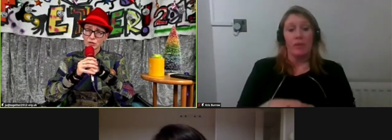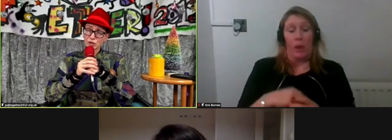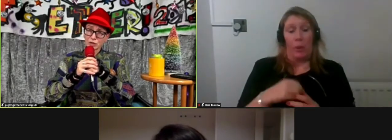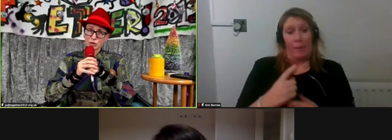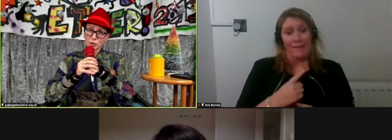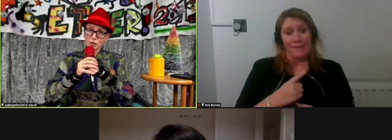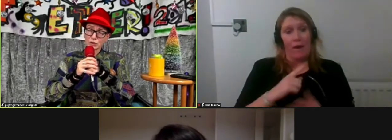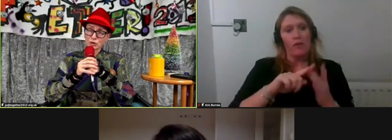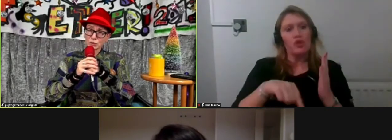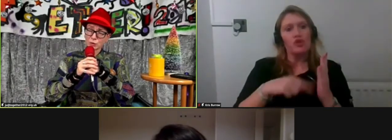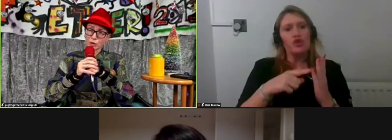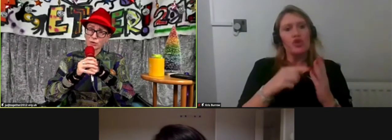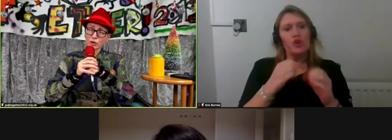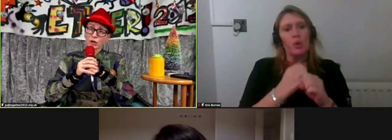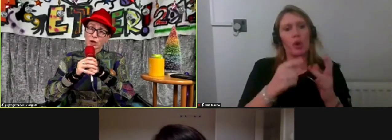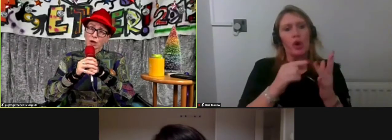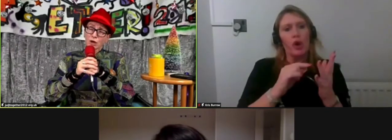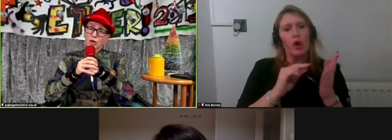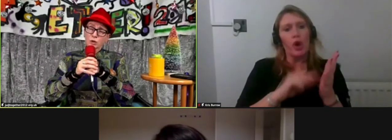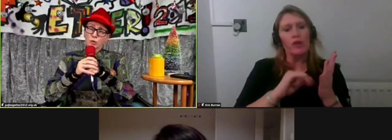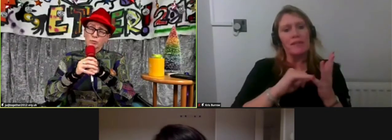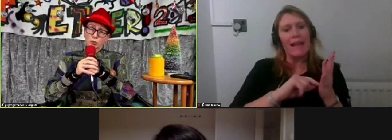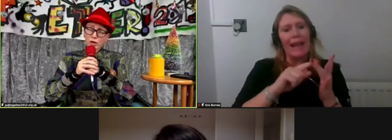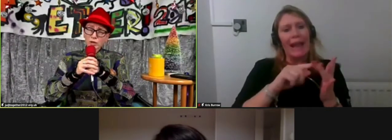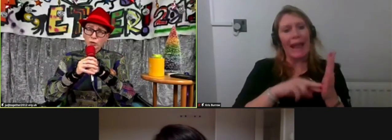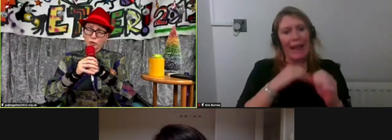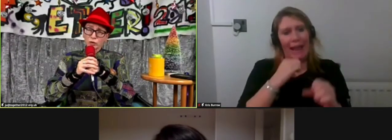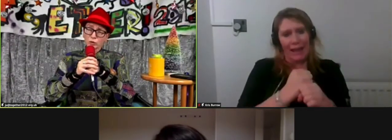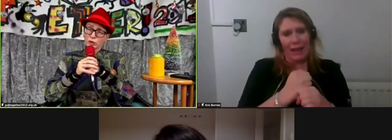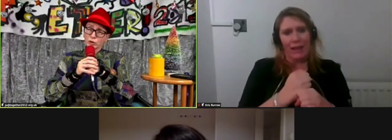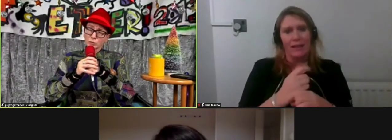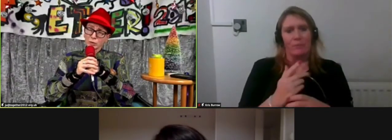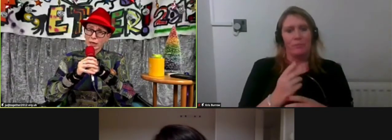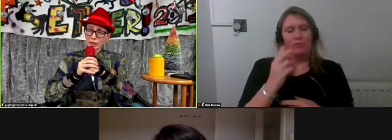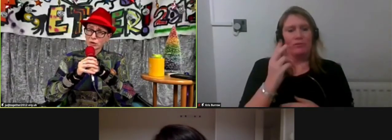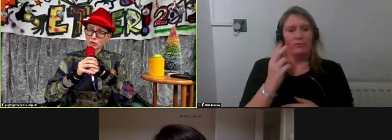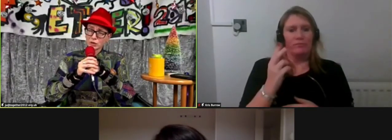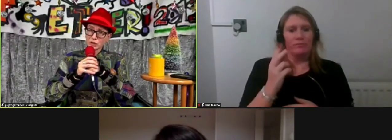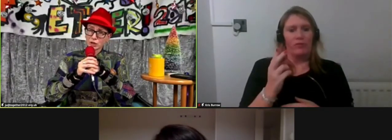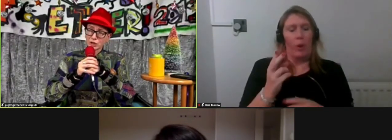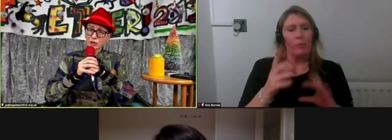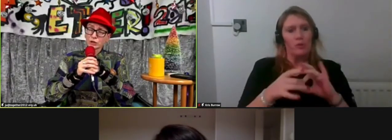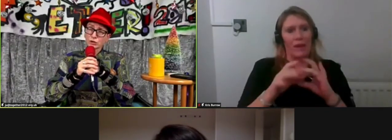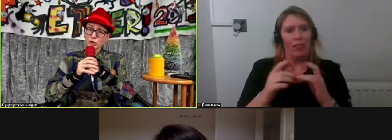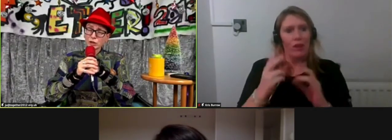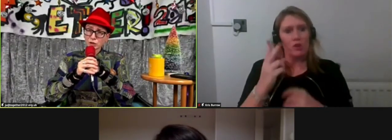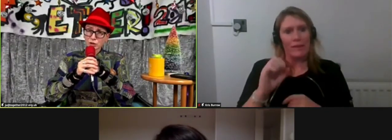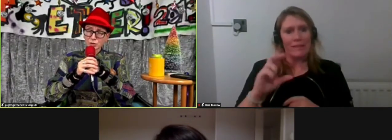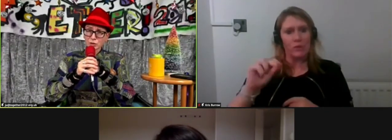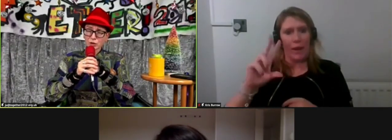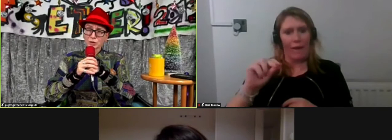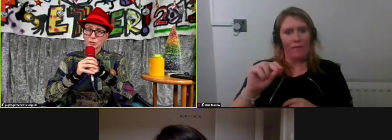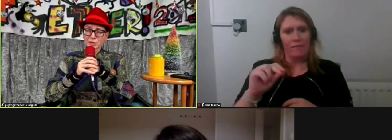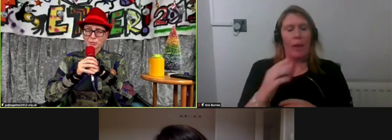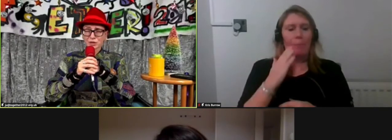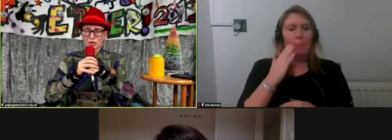Director of Together! 2012, white woman with pale olive skin, green eyes behind